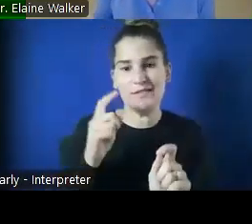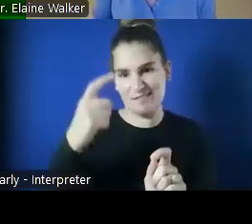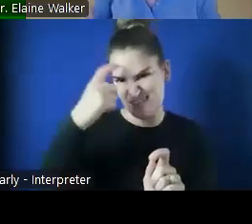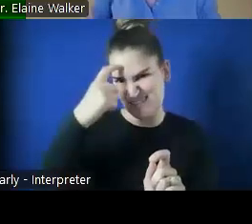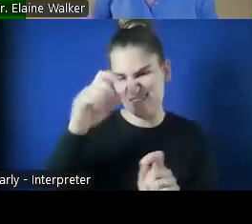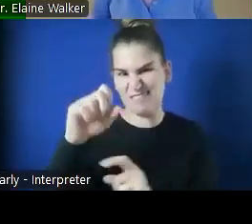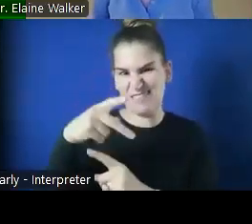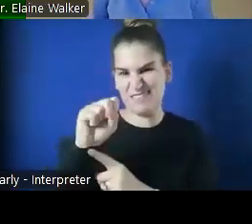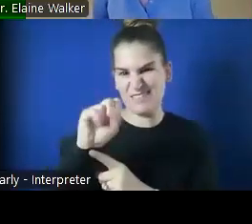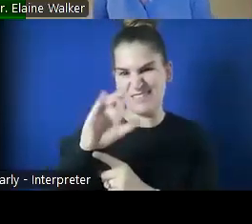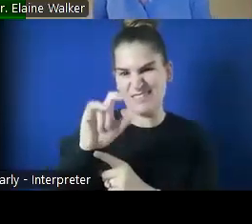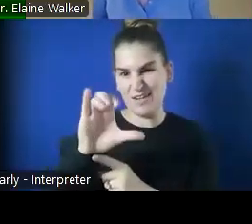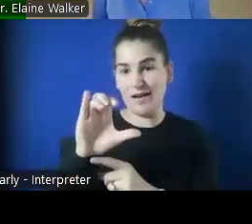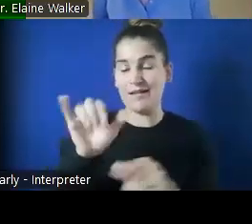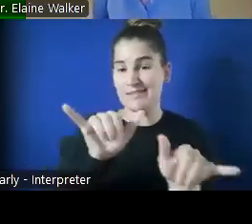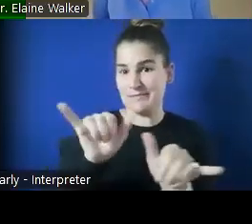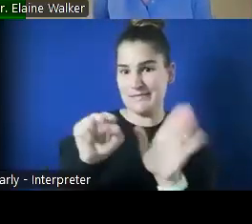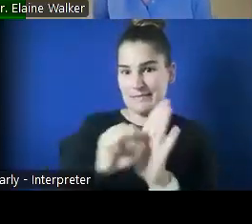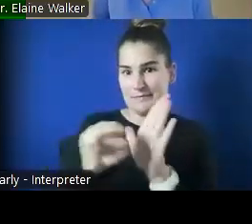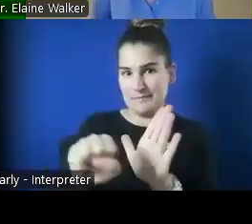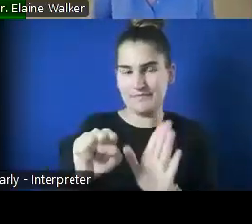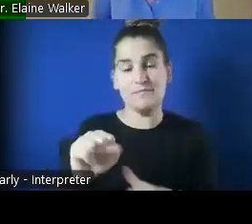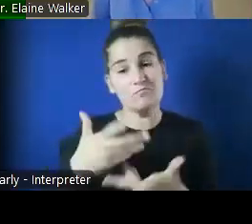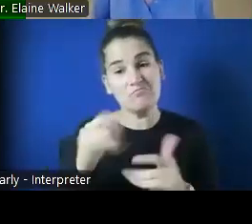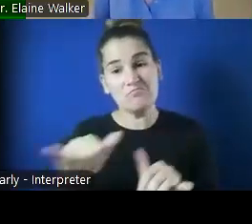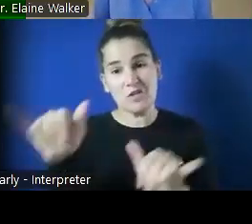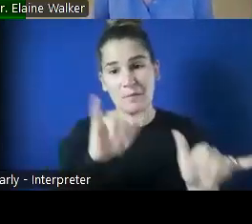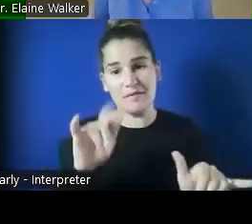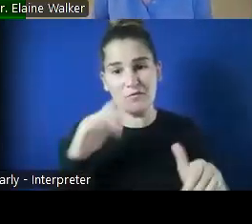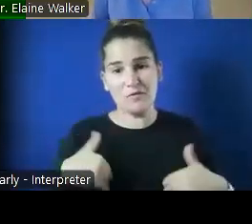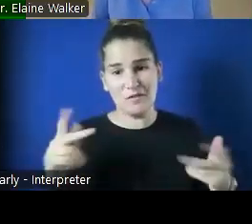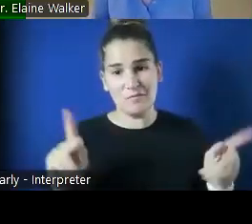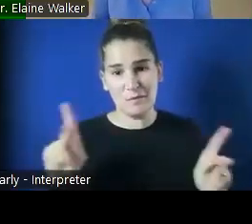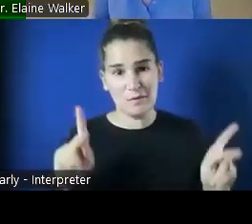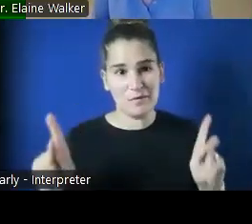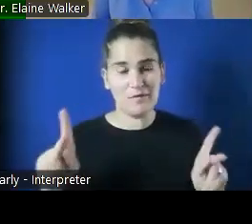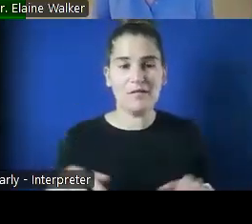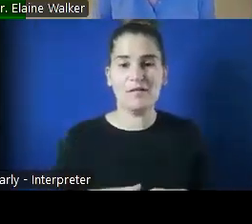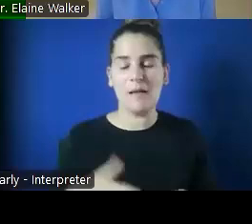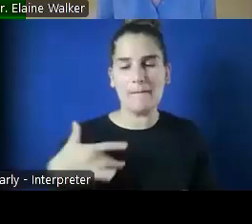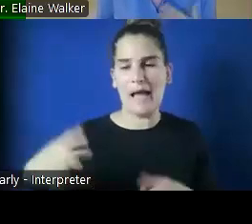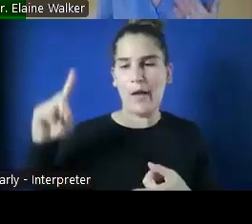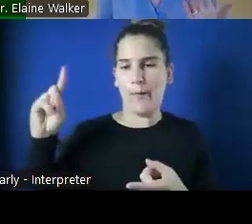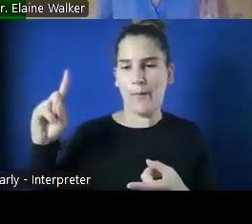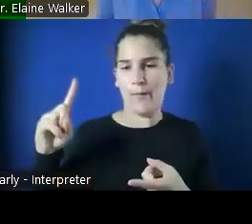turns out are not that uncommon in adolescence and typically decline with age but whether you're